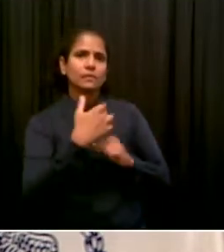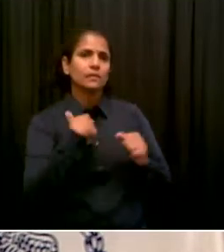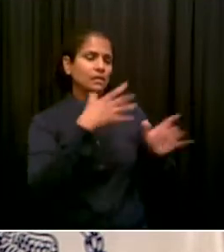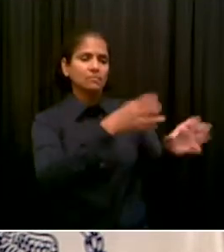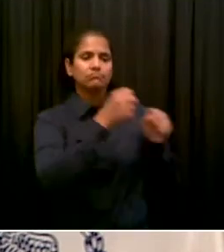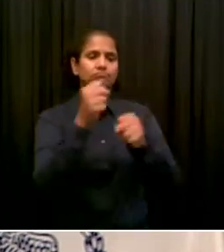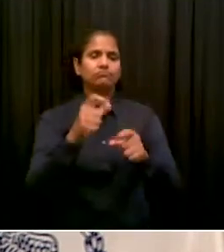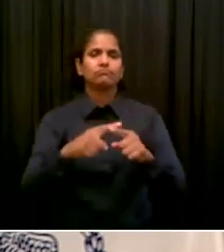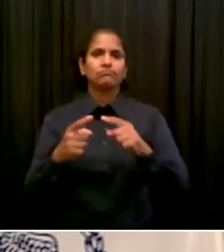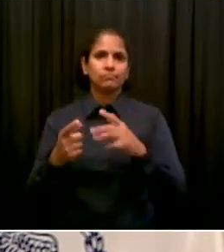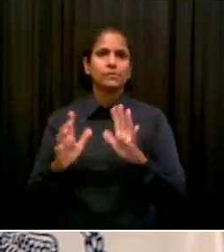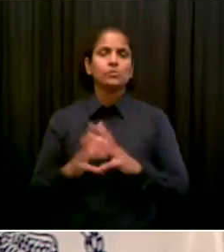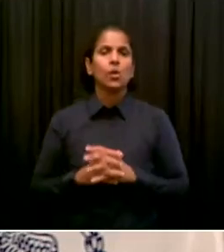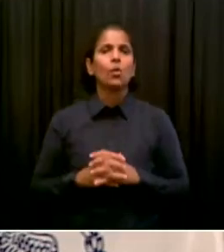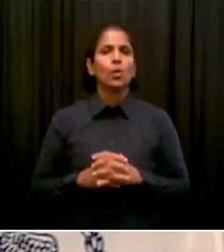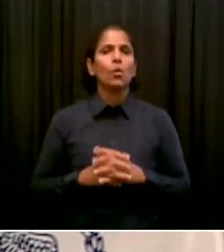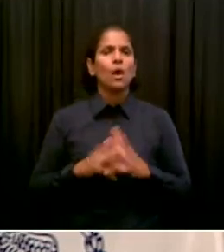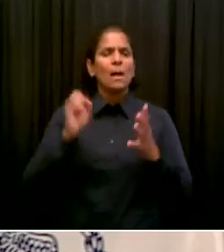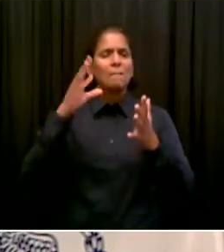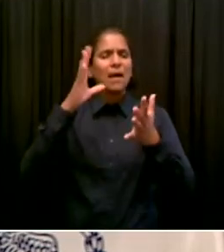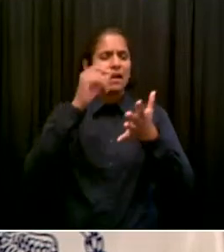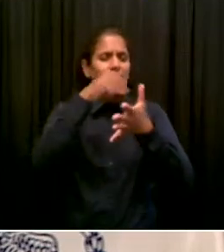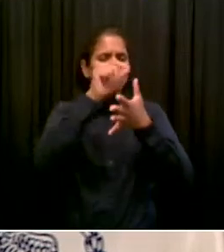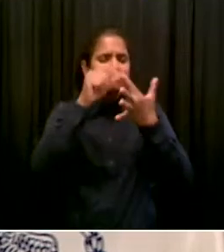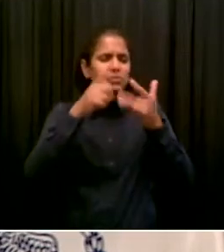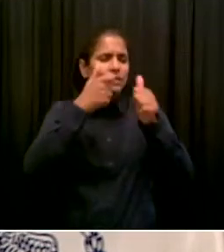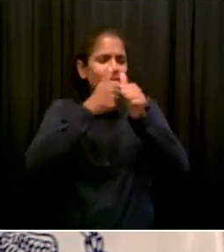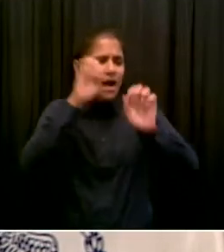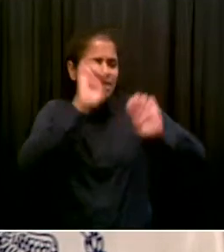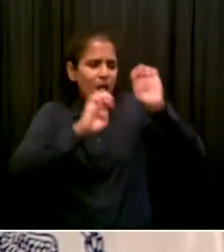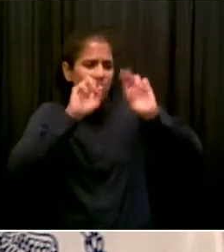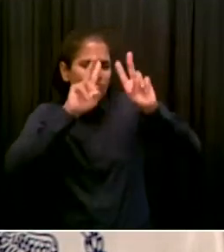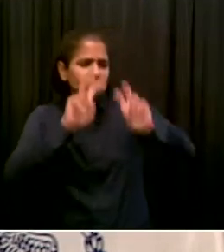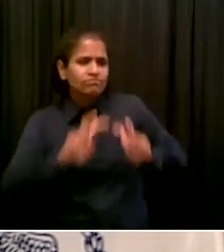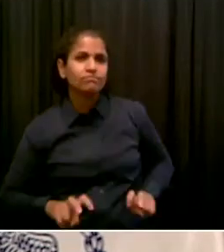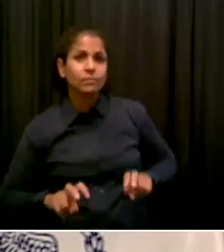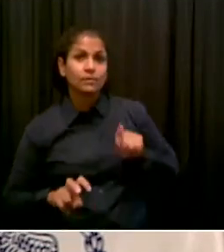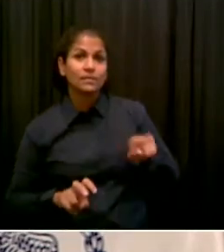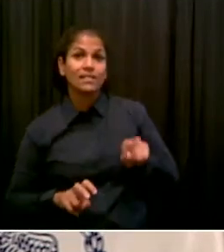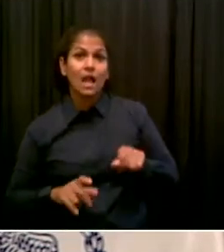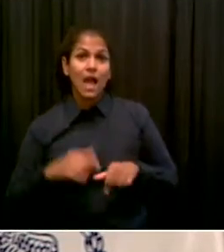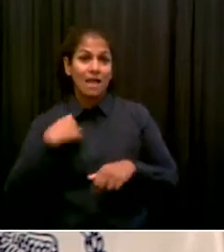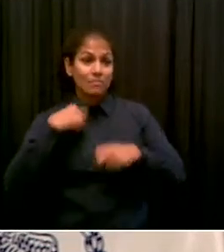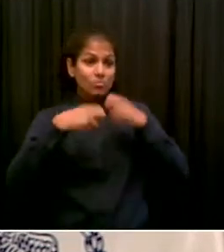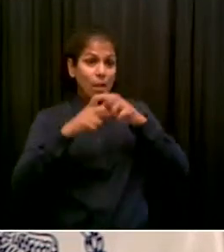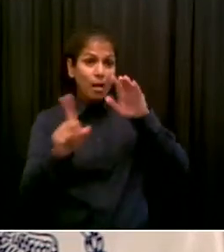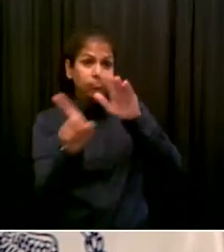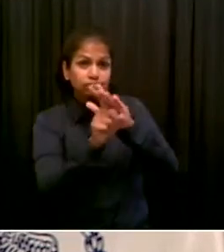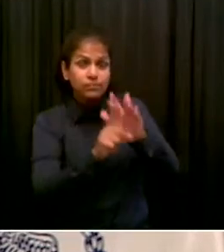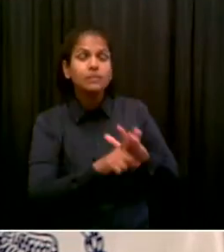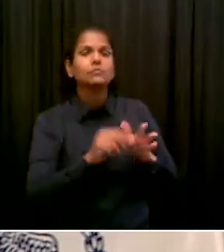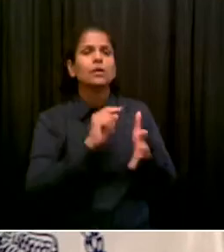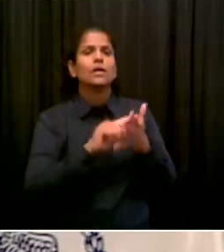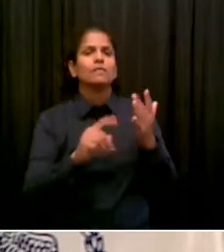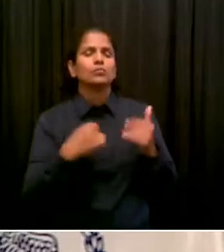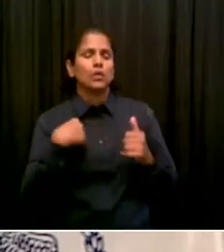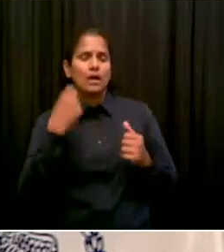INVESTMENT. THE AMENDED PUNITIVE SEGREGATION. IT HAS BEEN A BIG AREA OF FOCUS. AT SOME POINI T WIL LGO OUT THE REAGAIN. WHAT I WANT TO WORK ON GRIHT